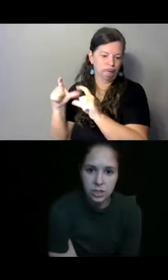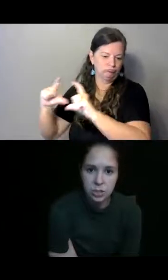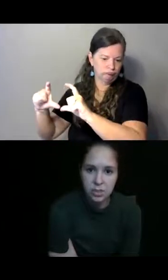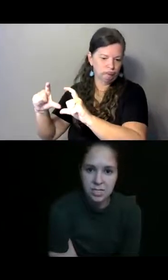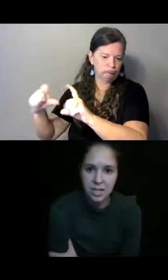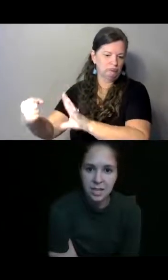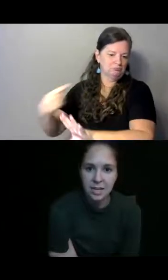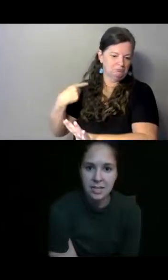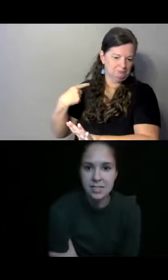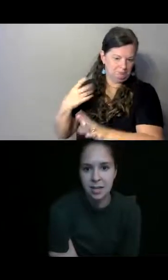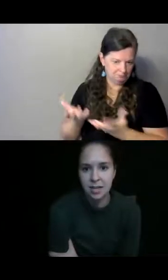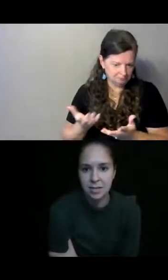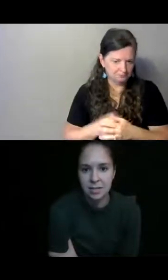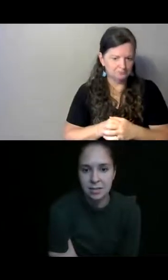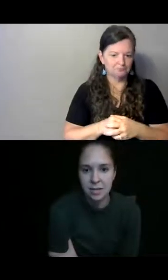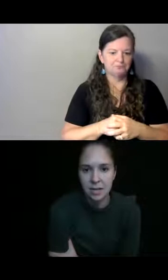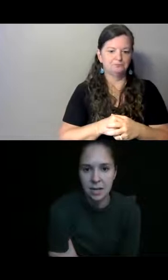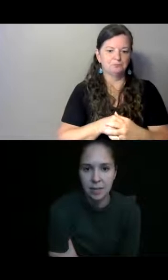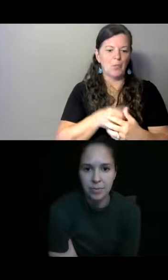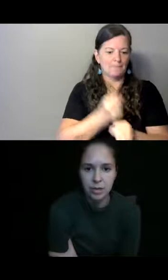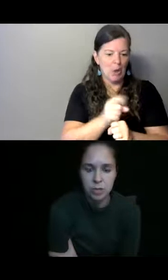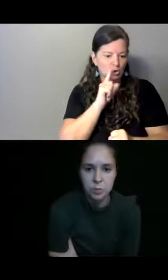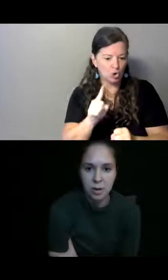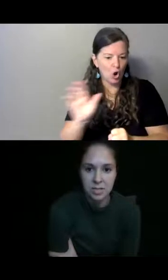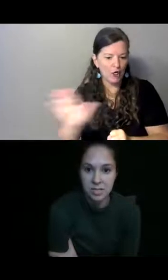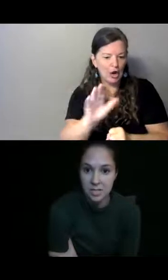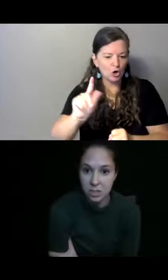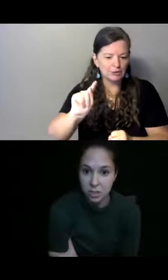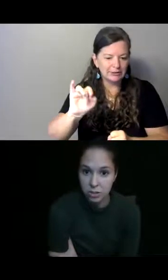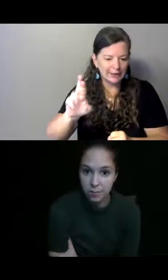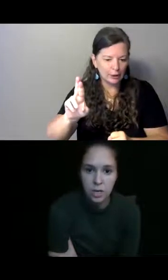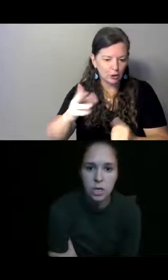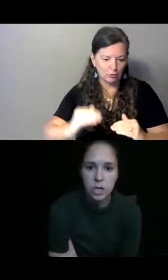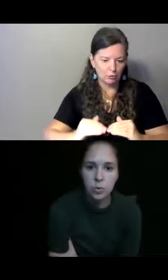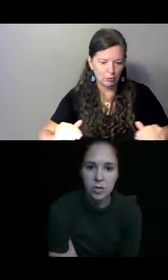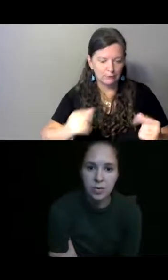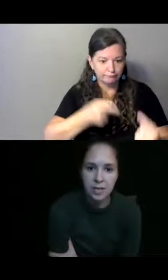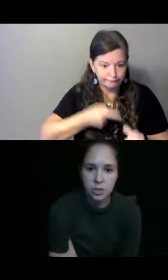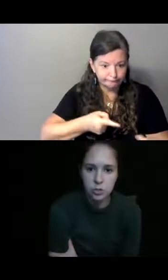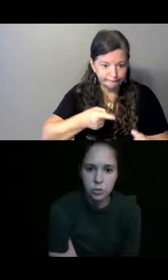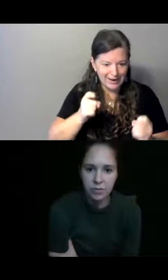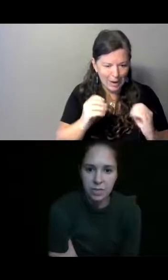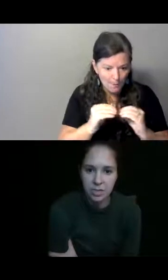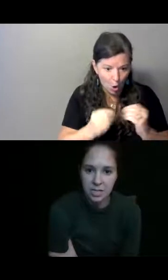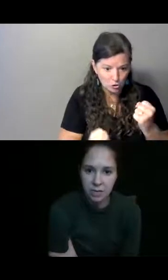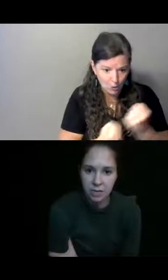students can sign their response and send it to you. You want to make sure of their tier.